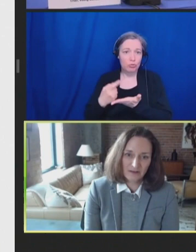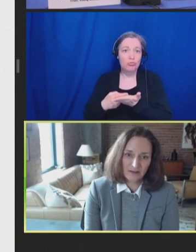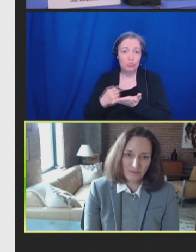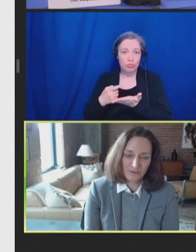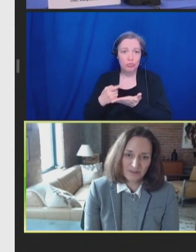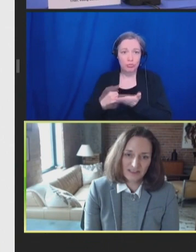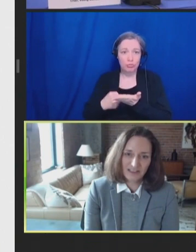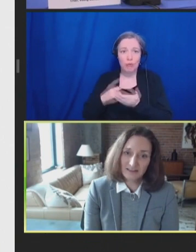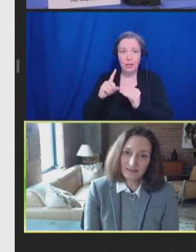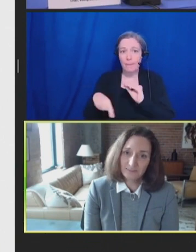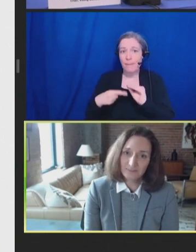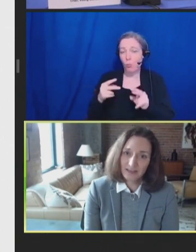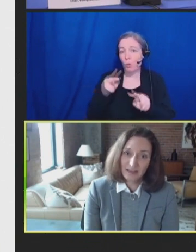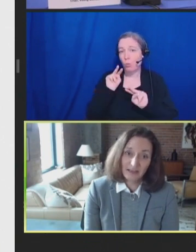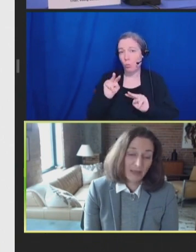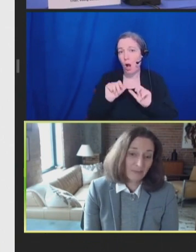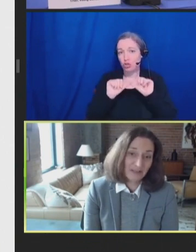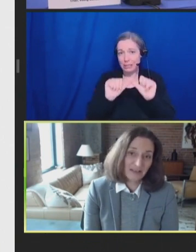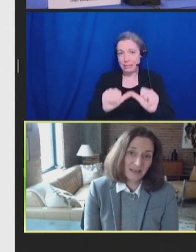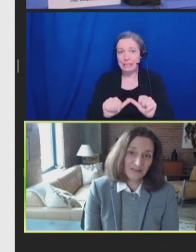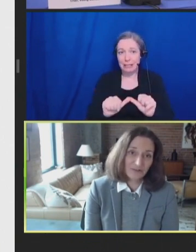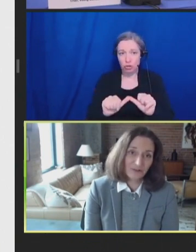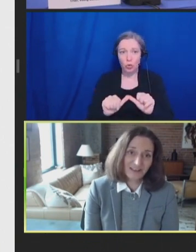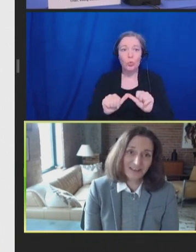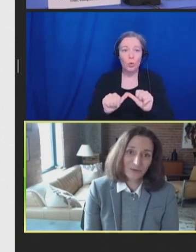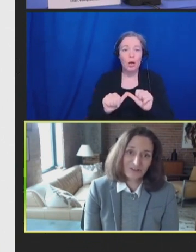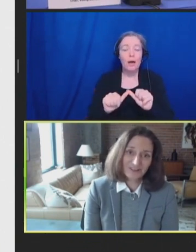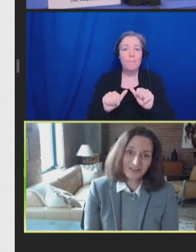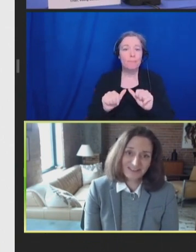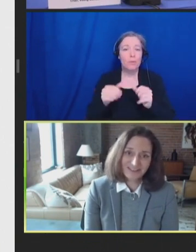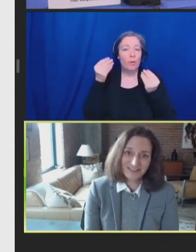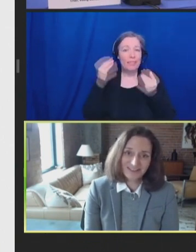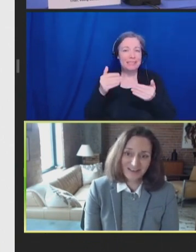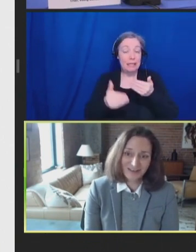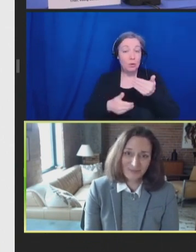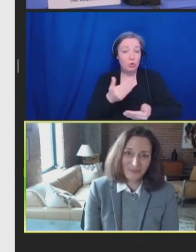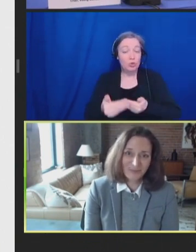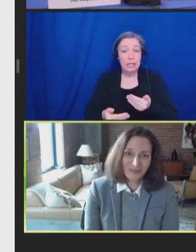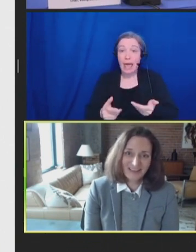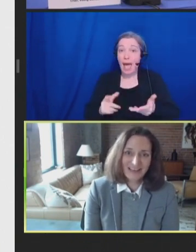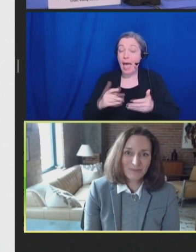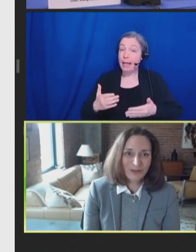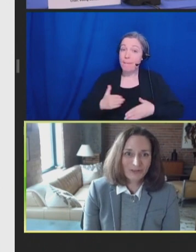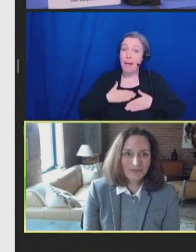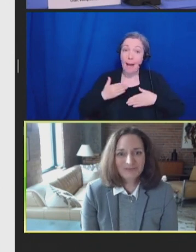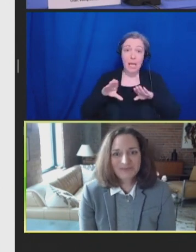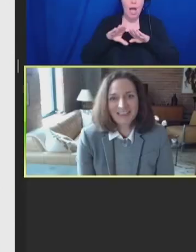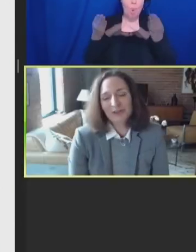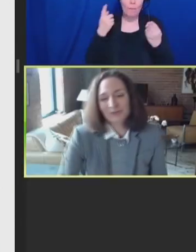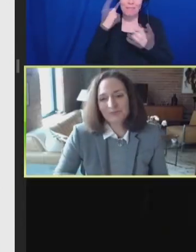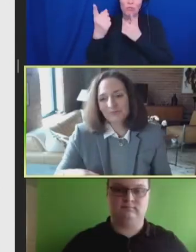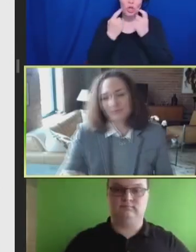on the data perceived. And I'm happy to answer any questions as I am able. Thank you.